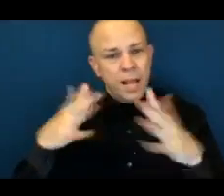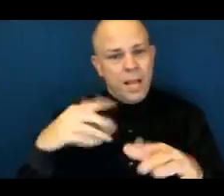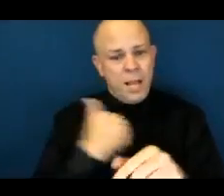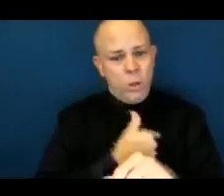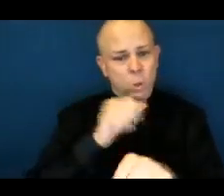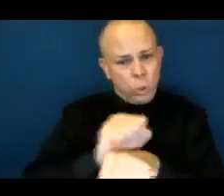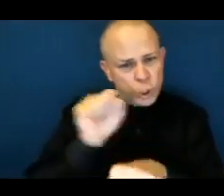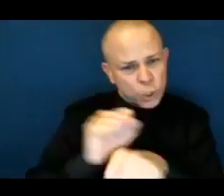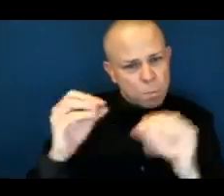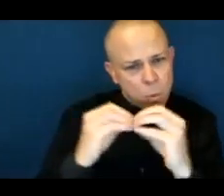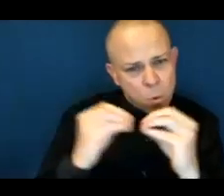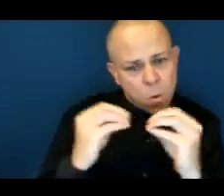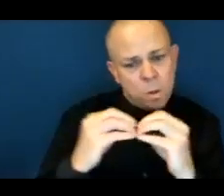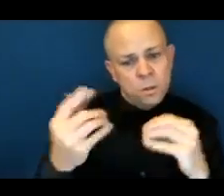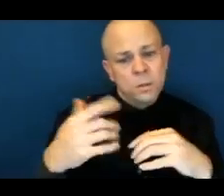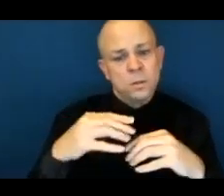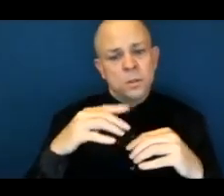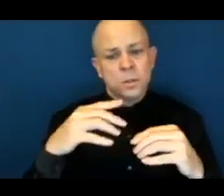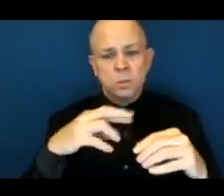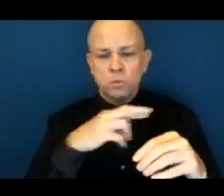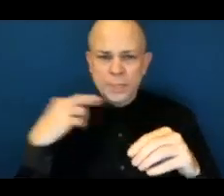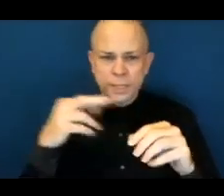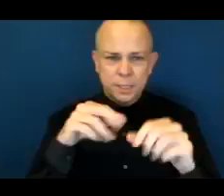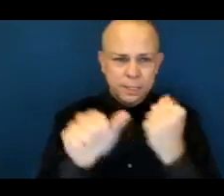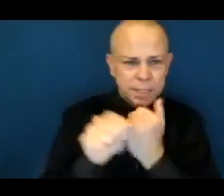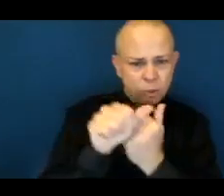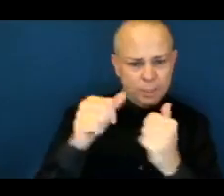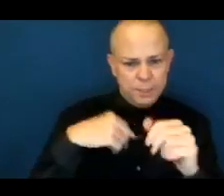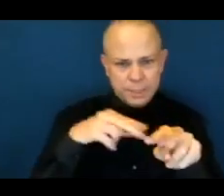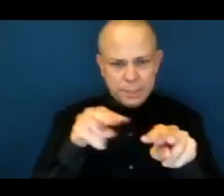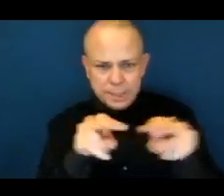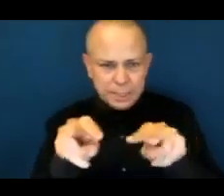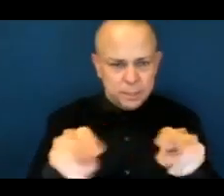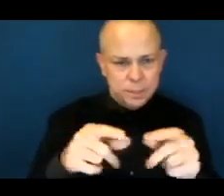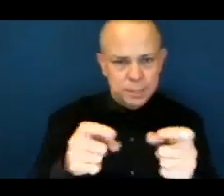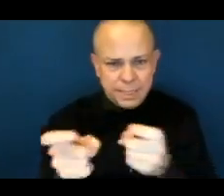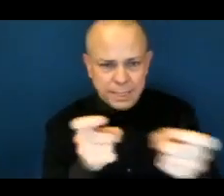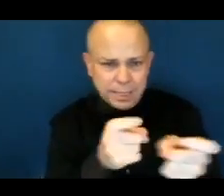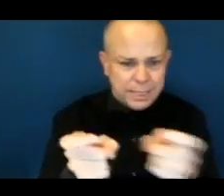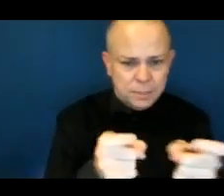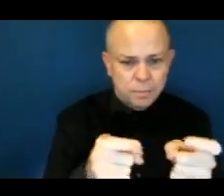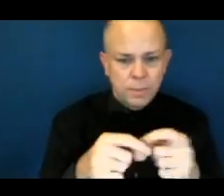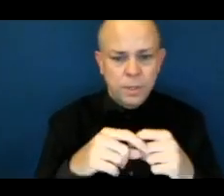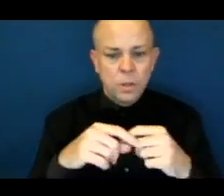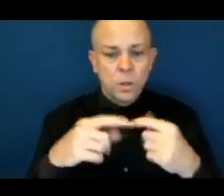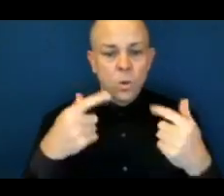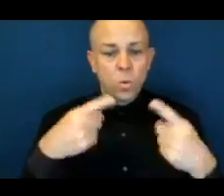problem areas as Stu pointed out as smoke start to pop up and that sort of thing so we'll be focused on that